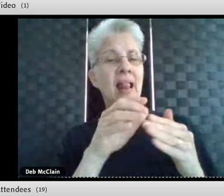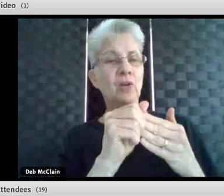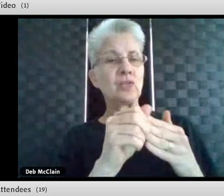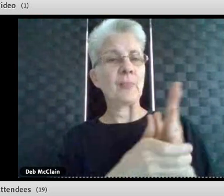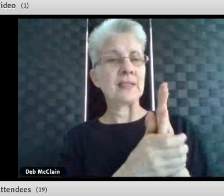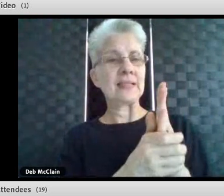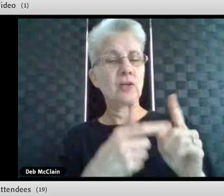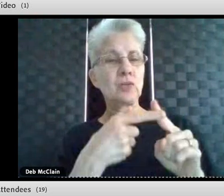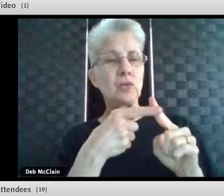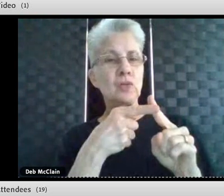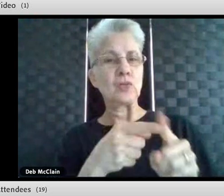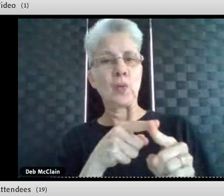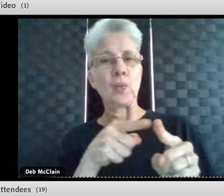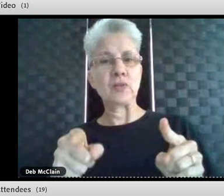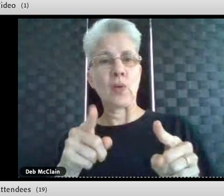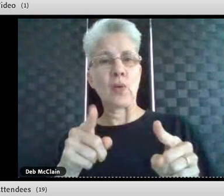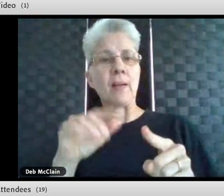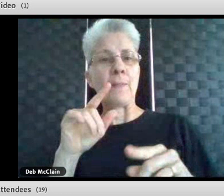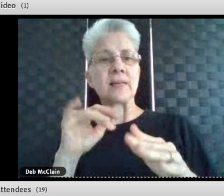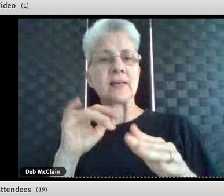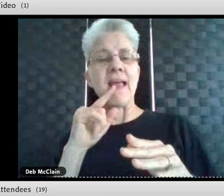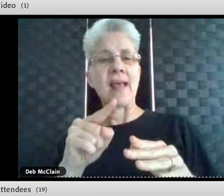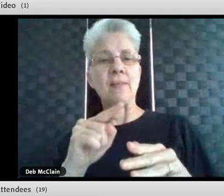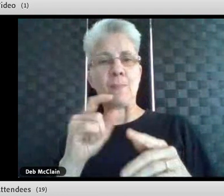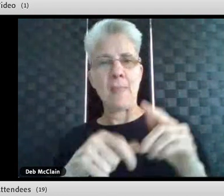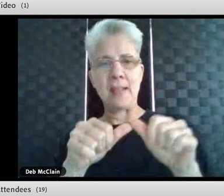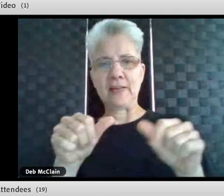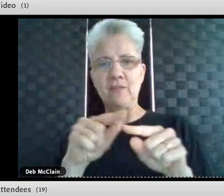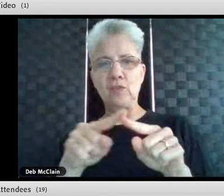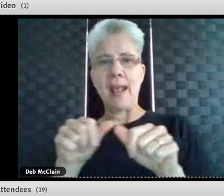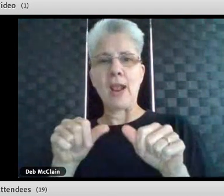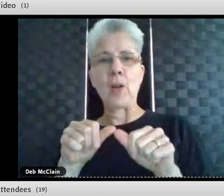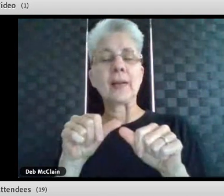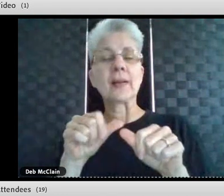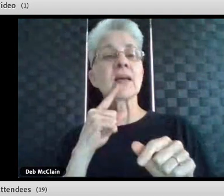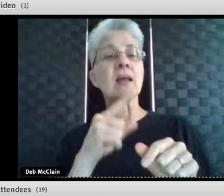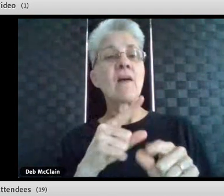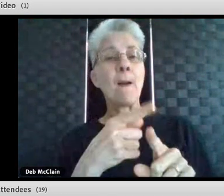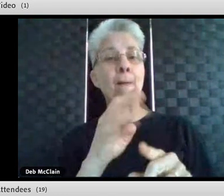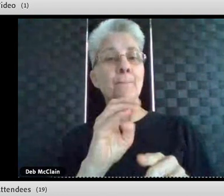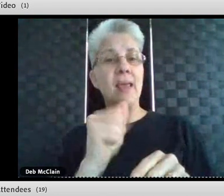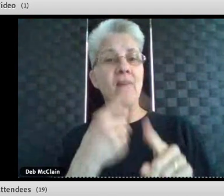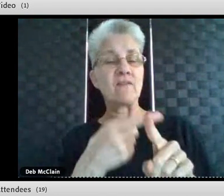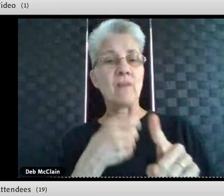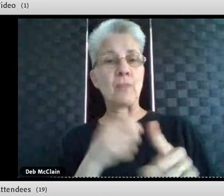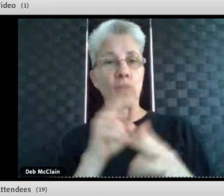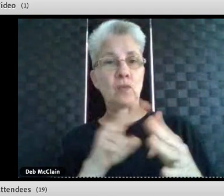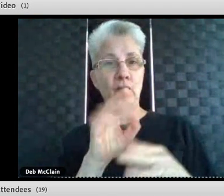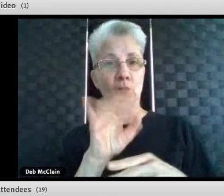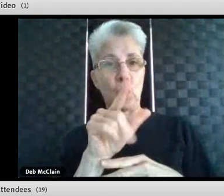to returning balance and lots of areas in between. Linda received her MBA from the University of Florida